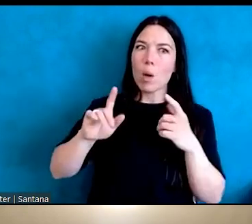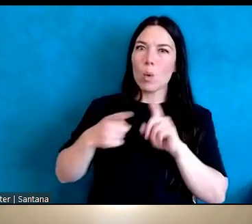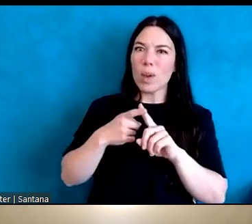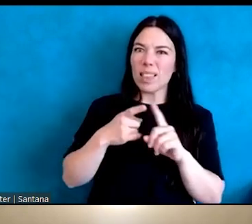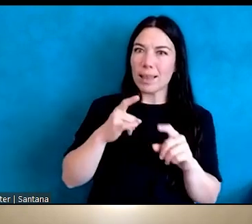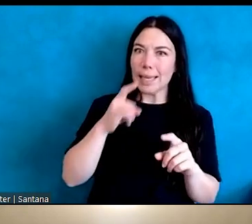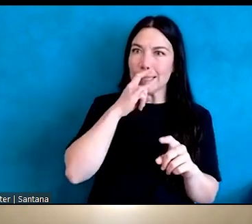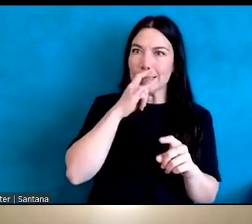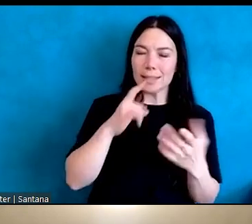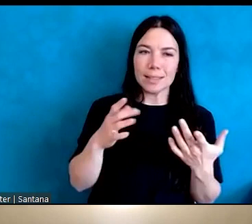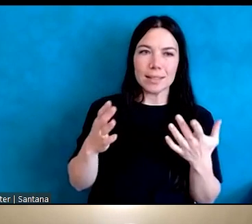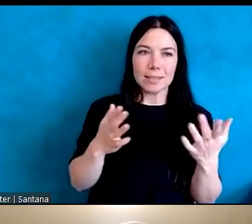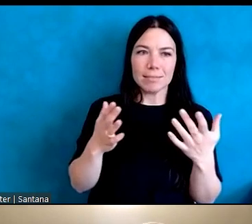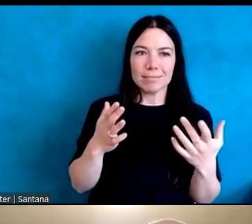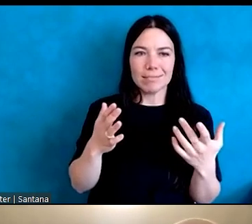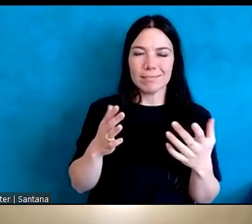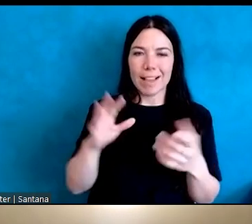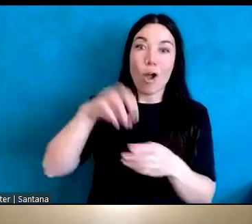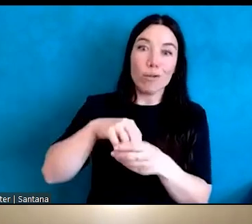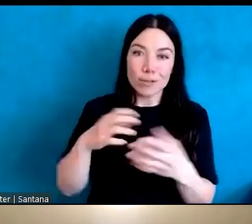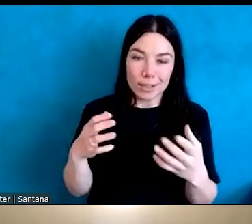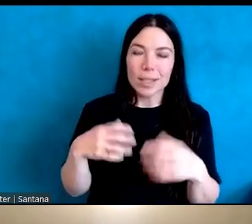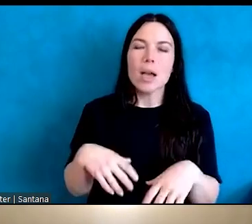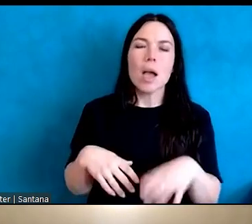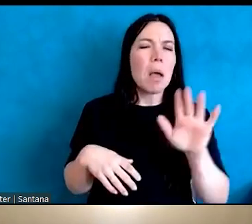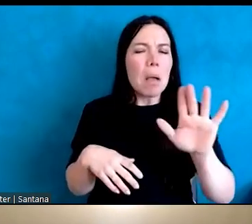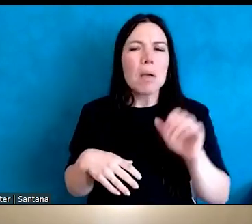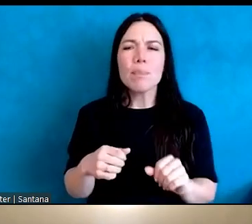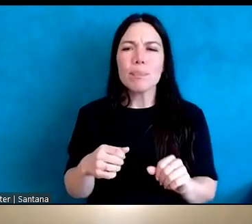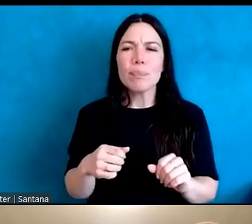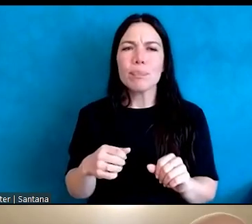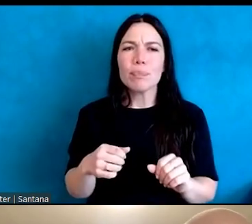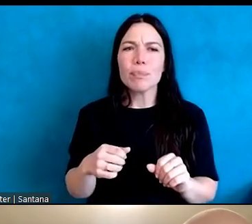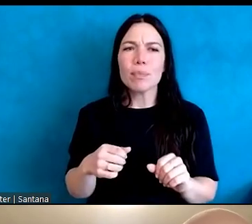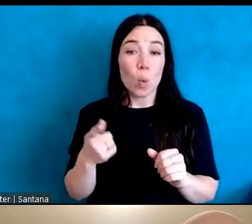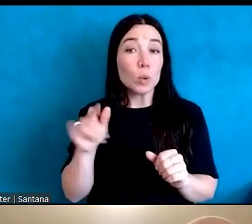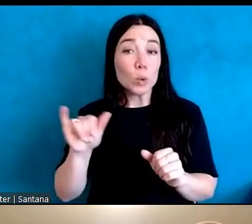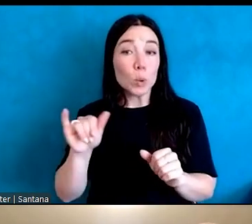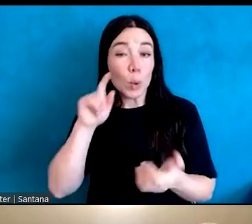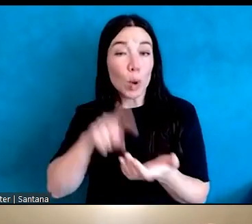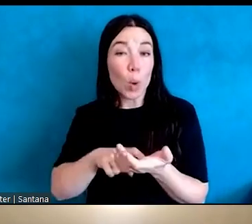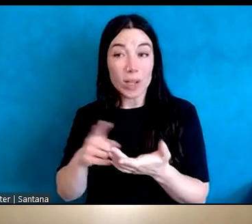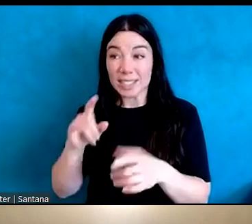sorry. Not surprisingly, we also found that the children's productive vocabulary increased across age.